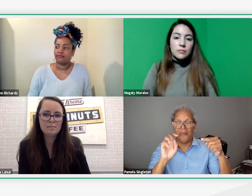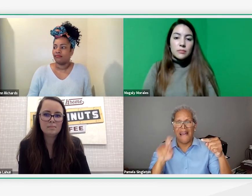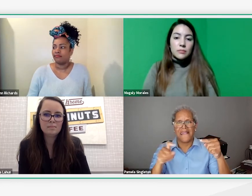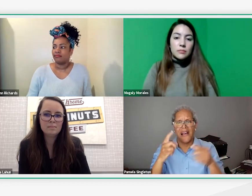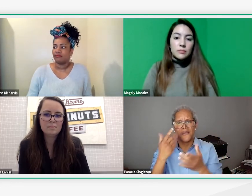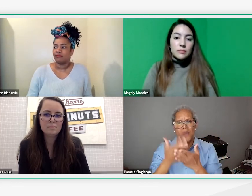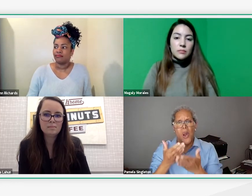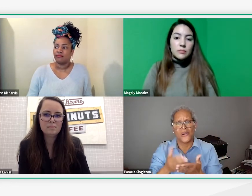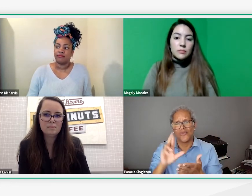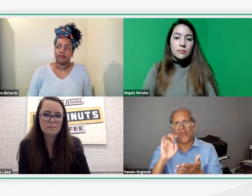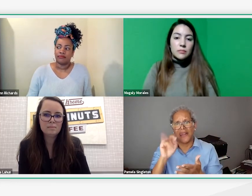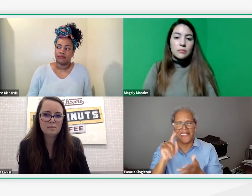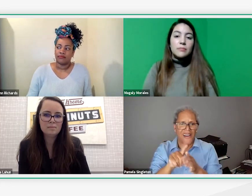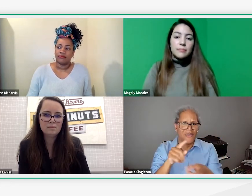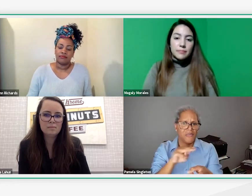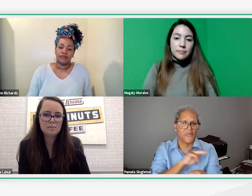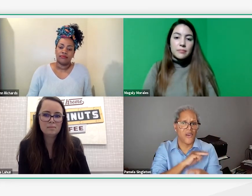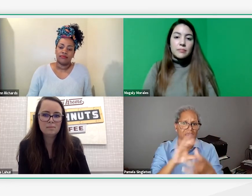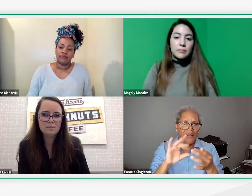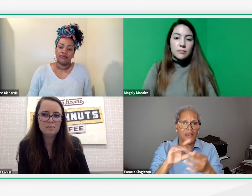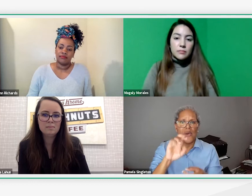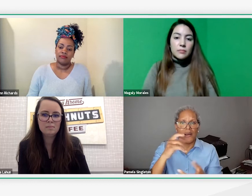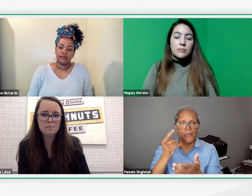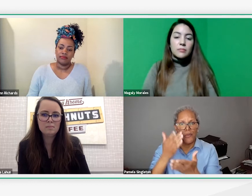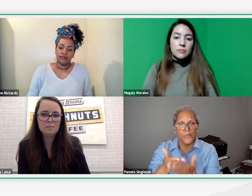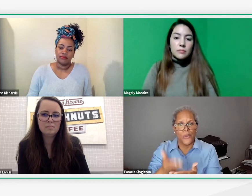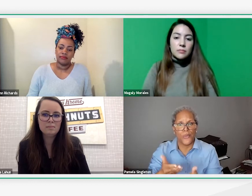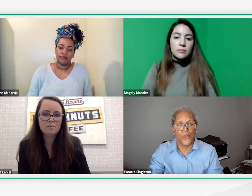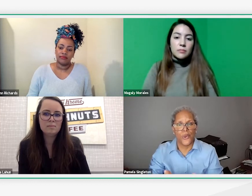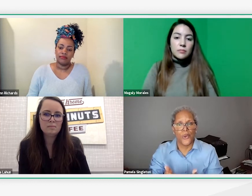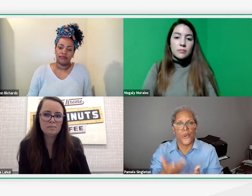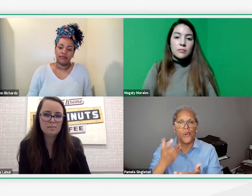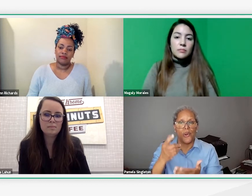deduction, you don't get to itemize, which therefore means that you wouldn't be able to have